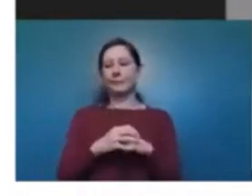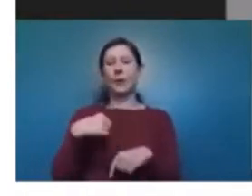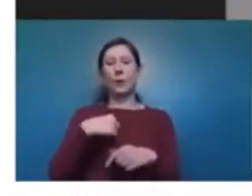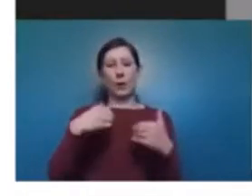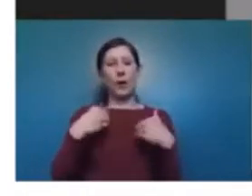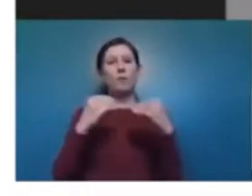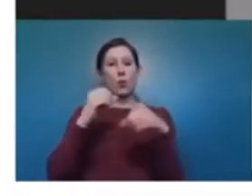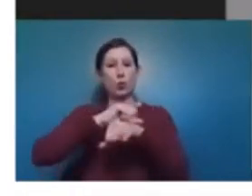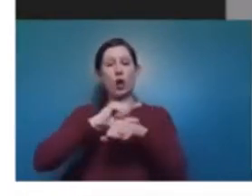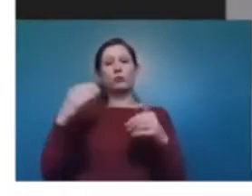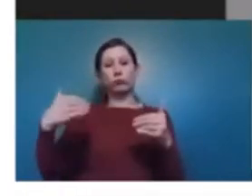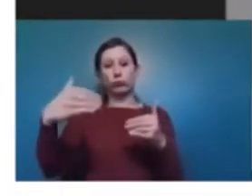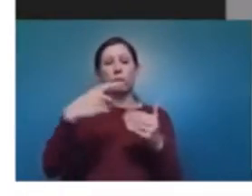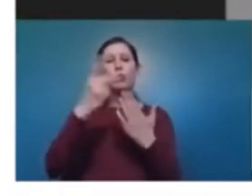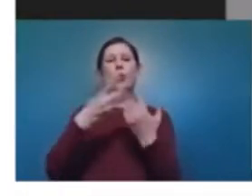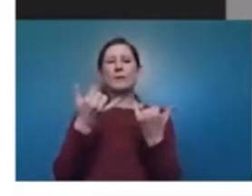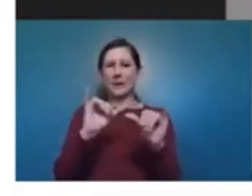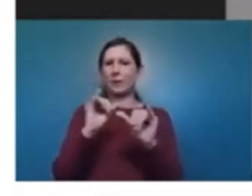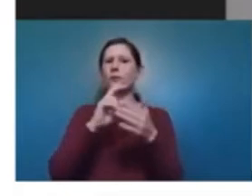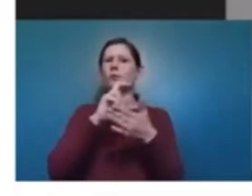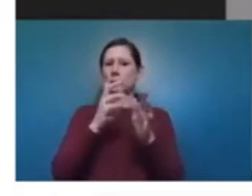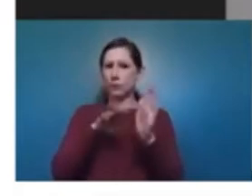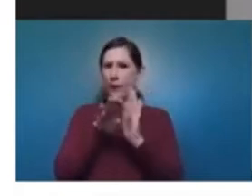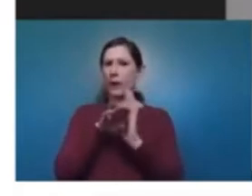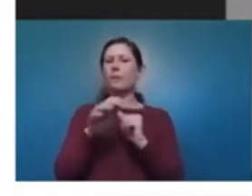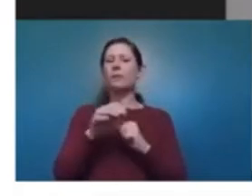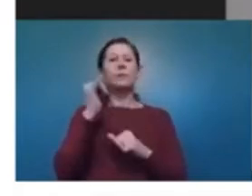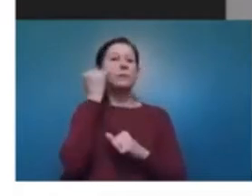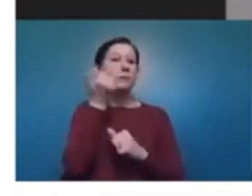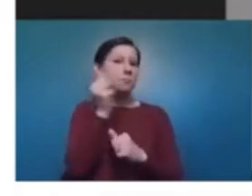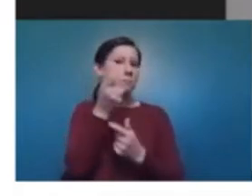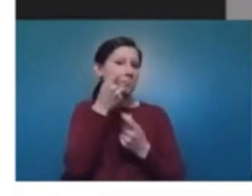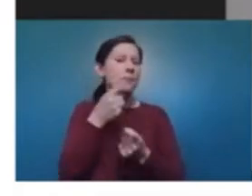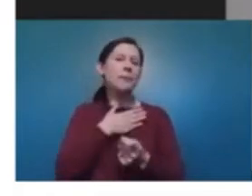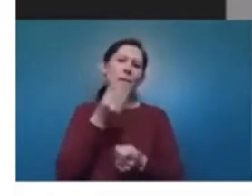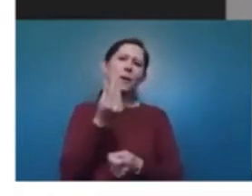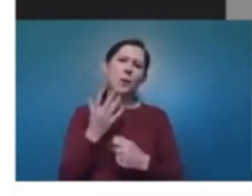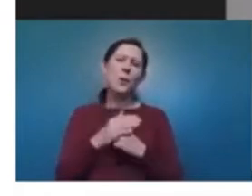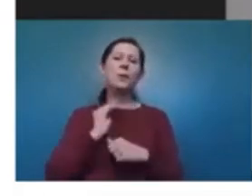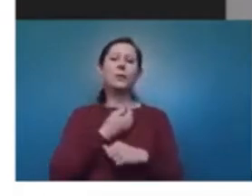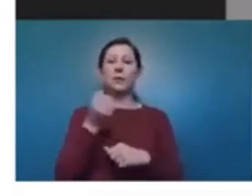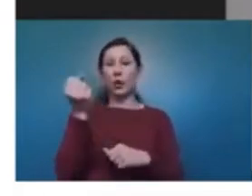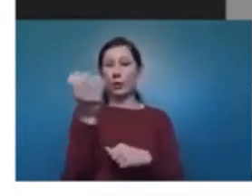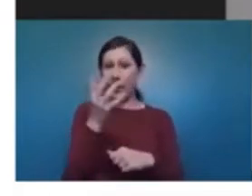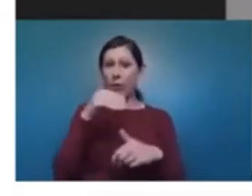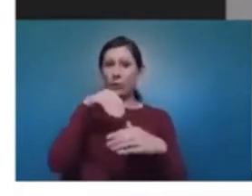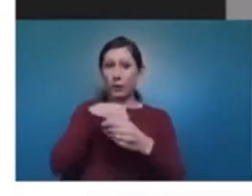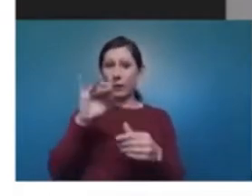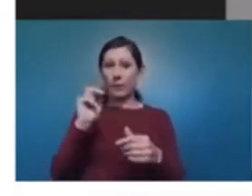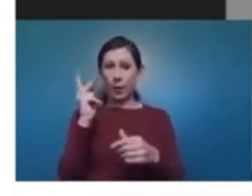We have more work coming and programming is still being developed. If you have any ideas for programs, please let us know. Our Shakespeare in the Park mainstage performance of